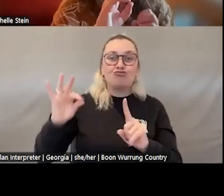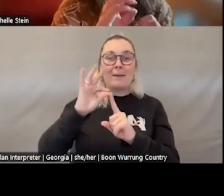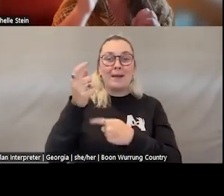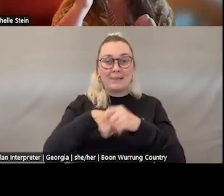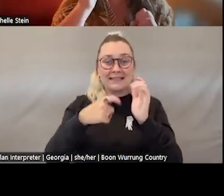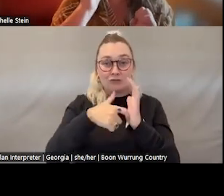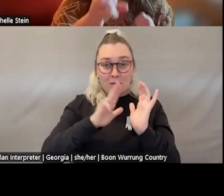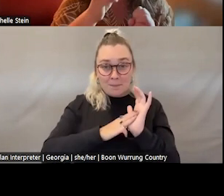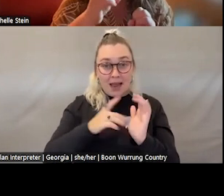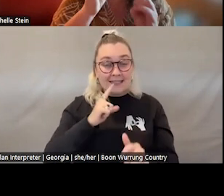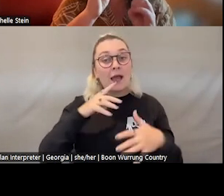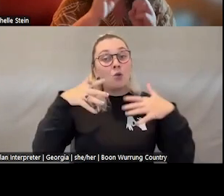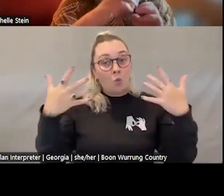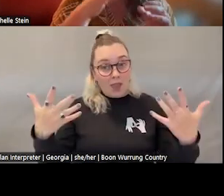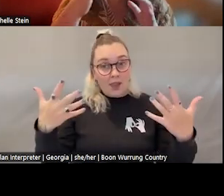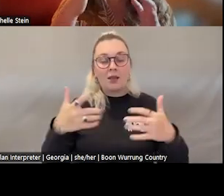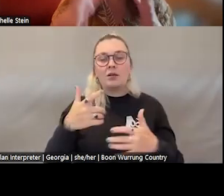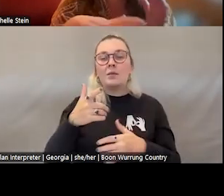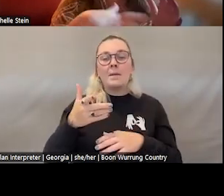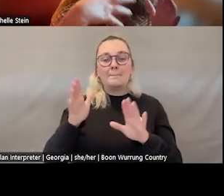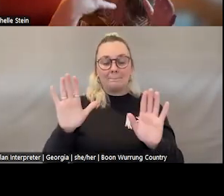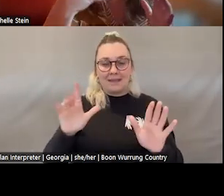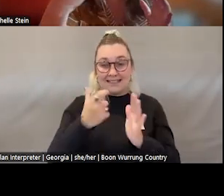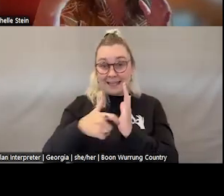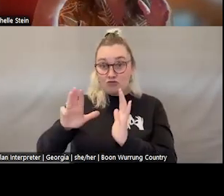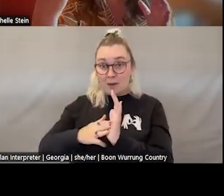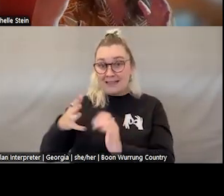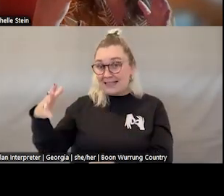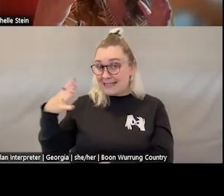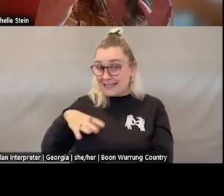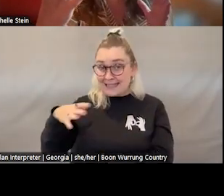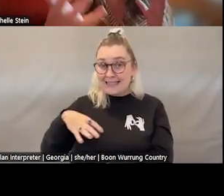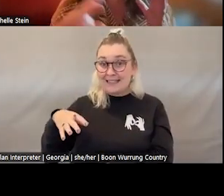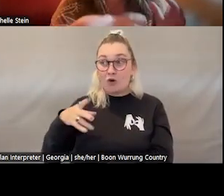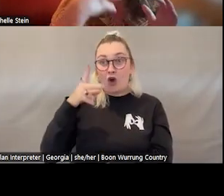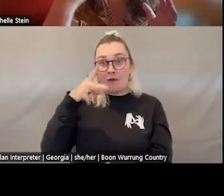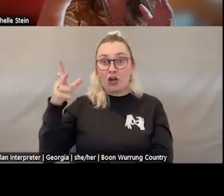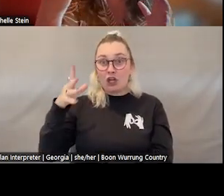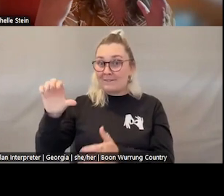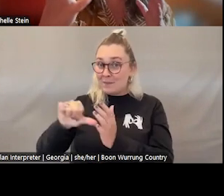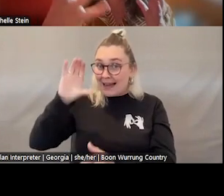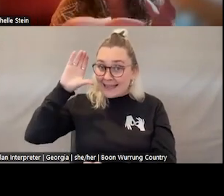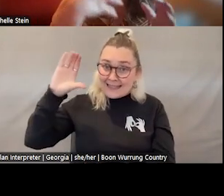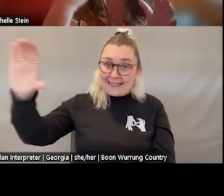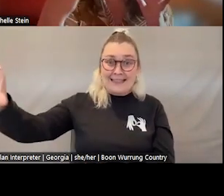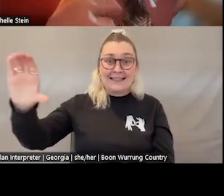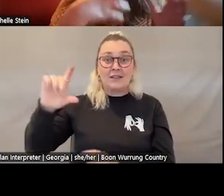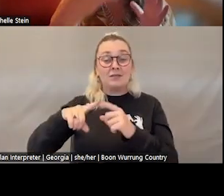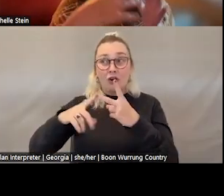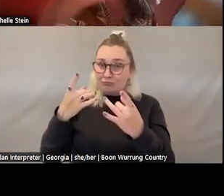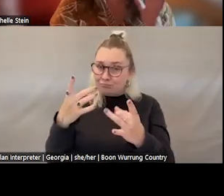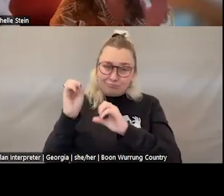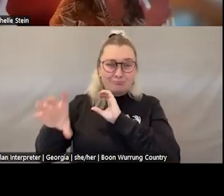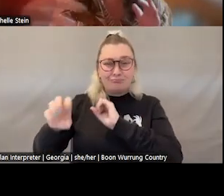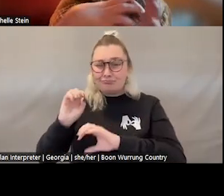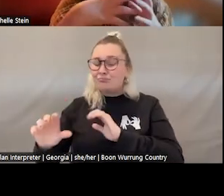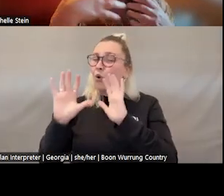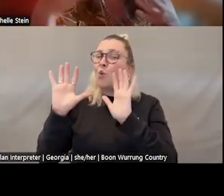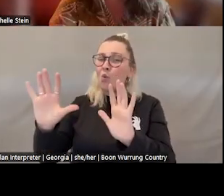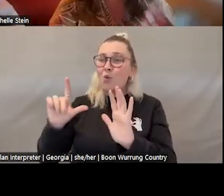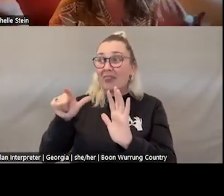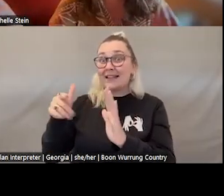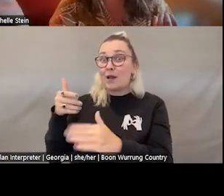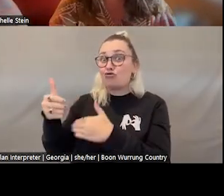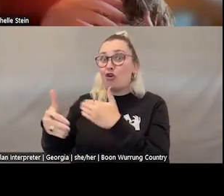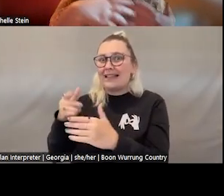to them rather before CRM requires a lot of money and a lot of prep and a whole process and can take